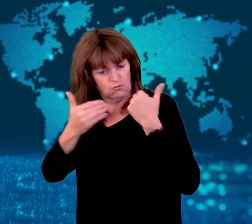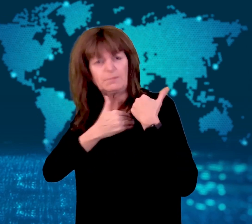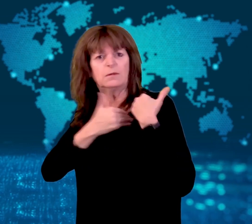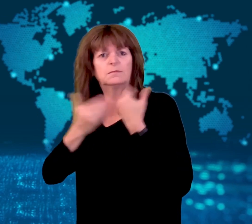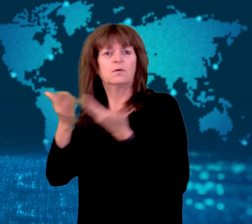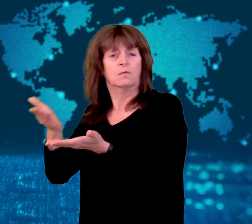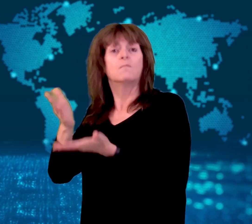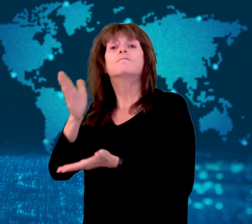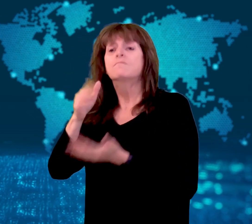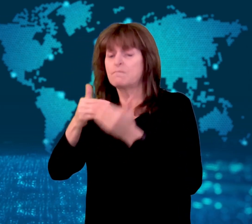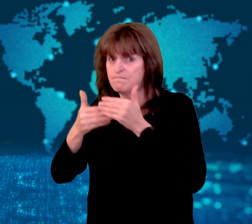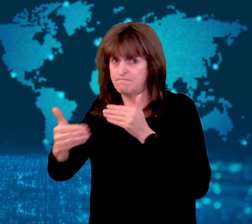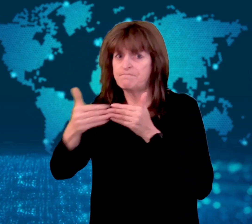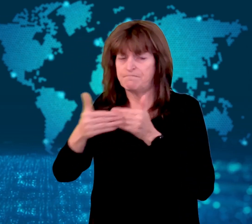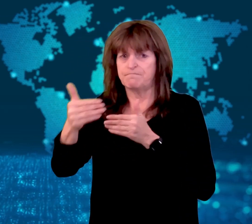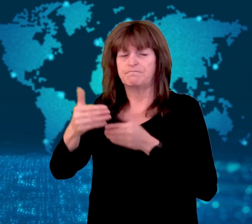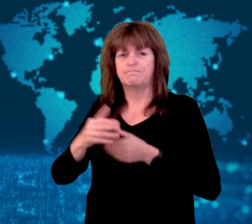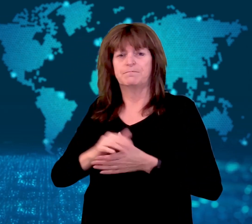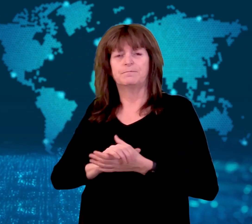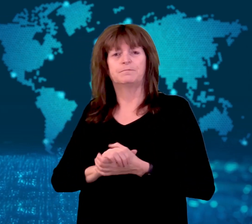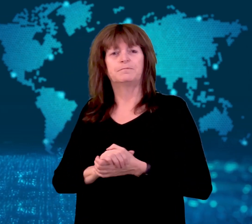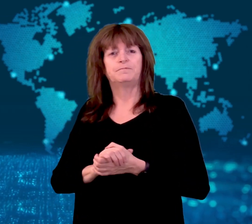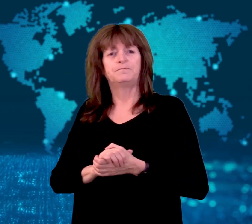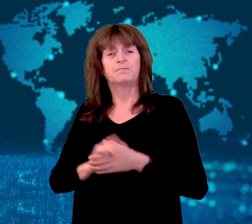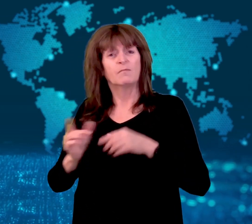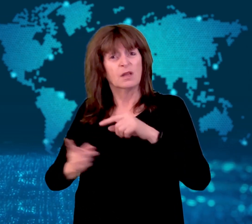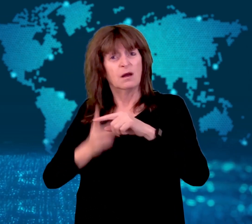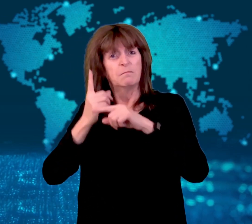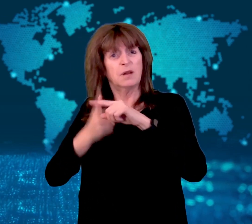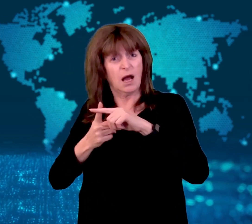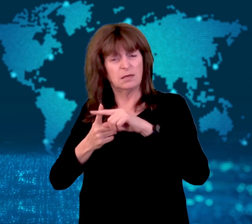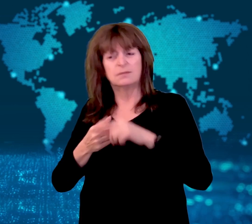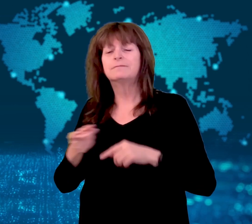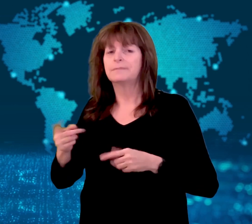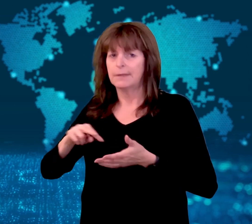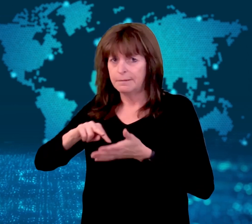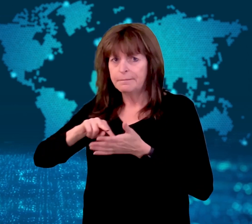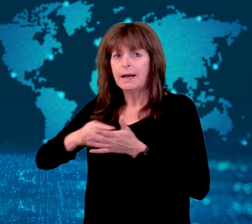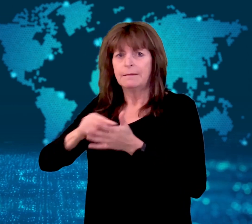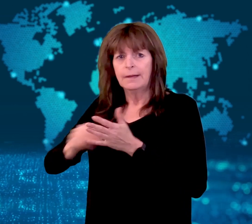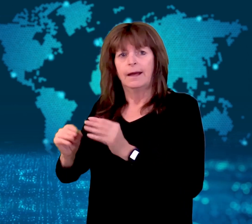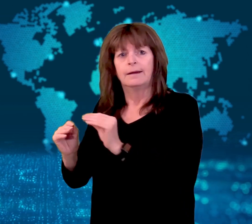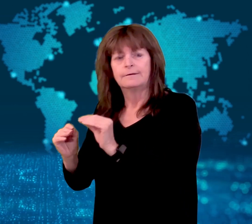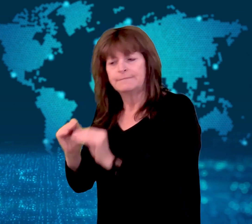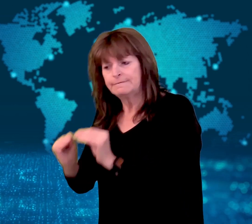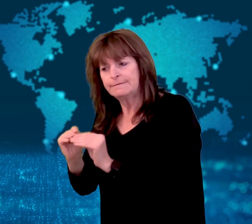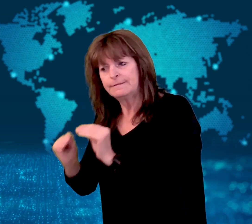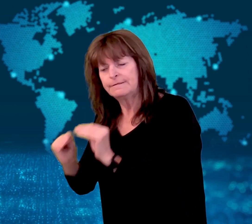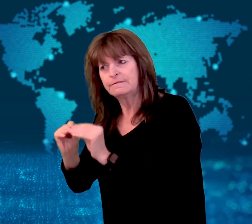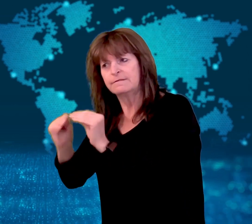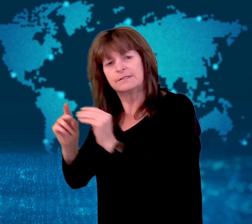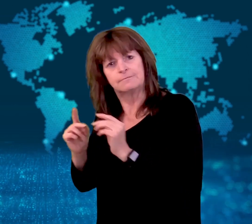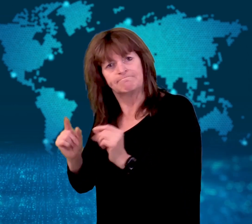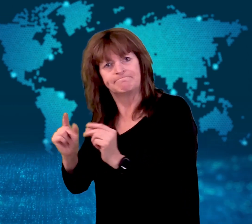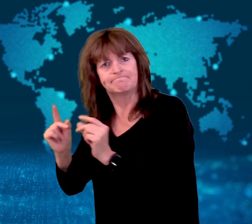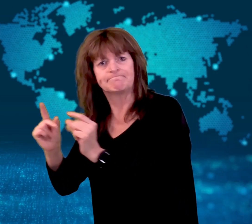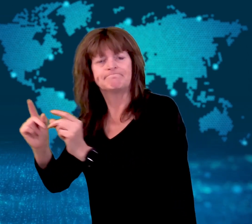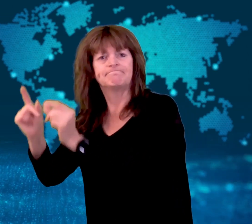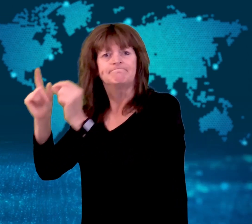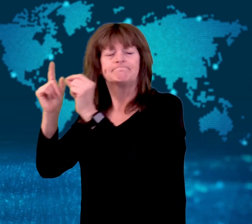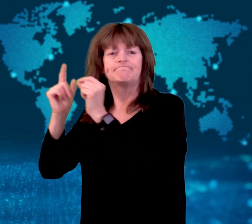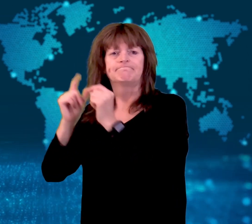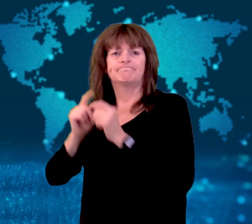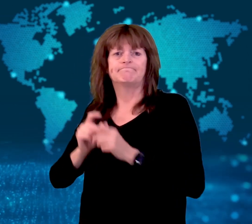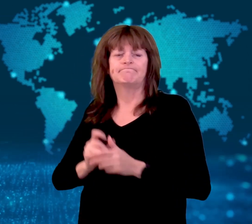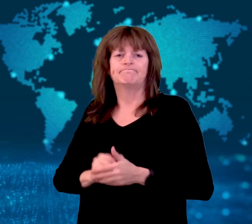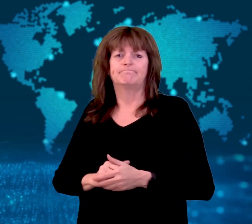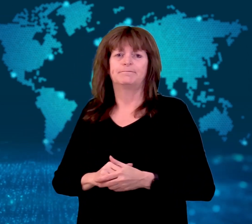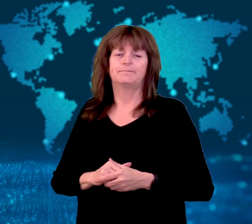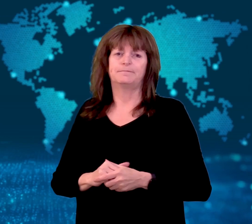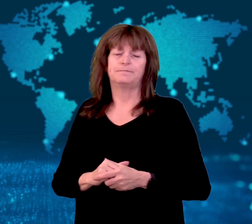In addition, there are plans to restore the shrine quickly.